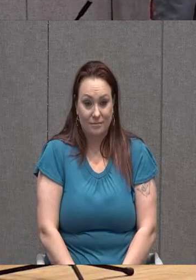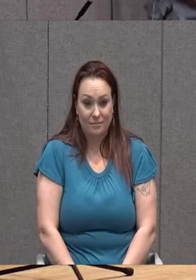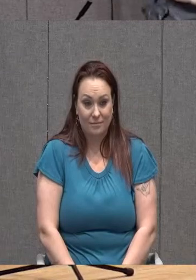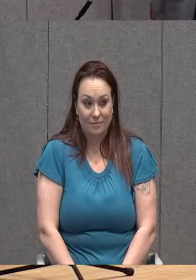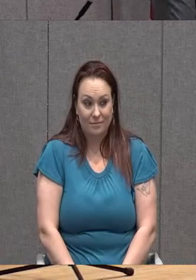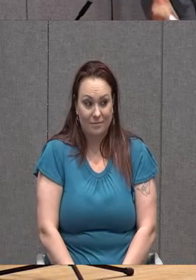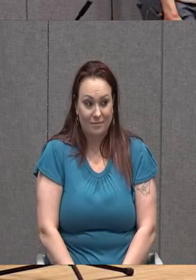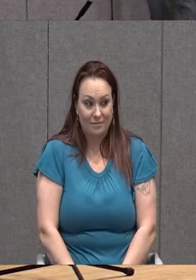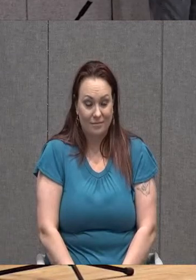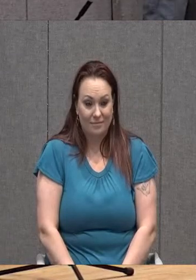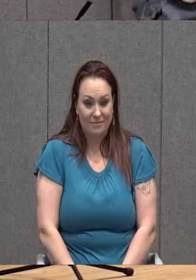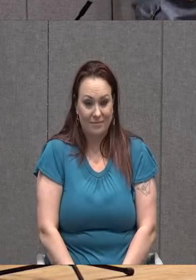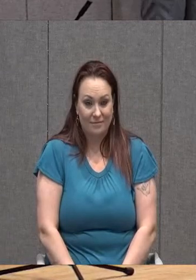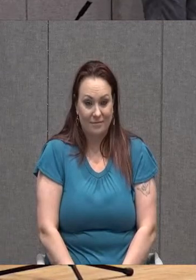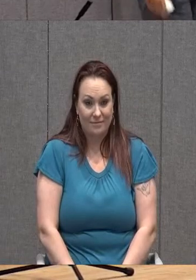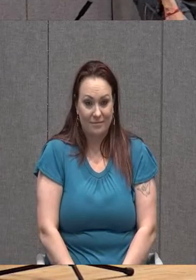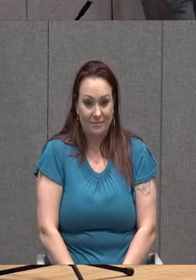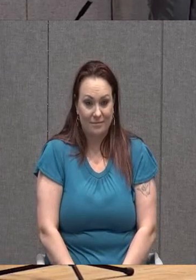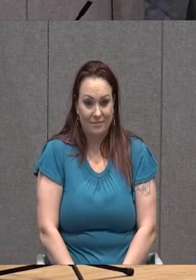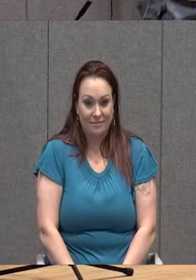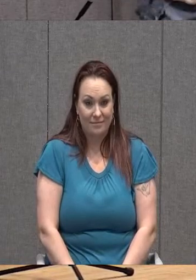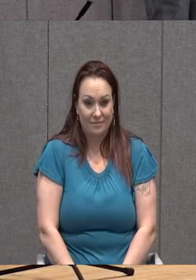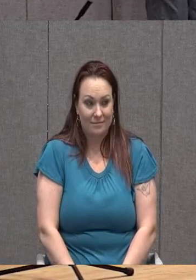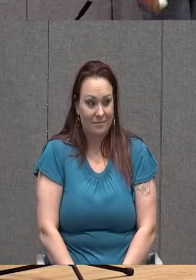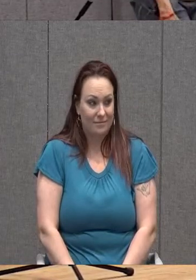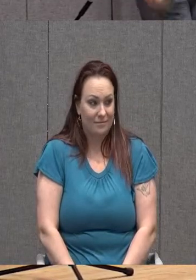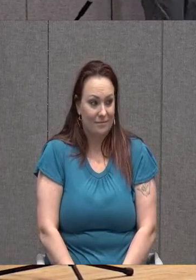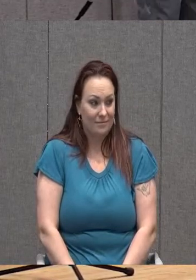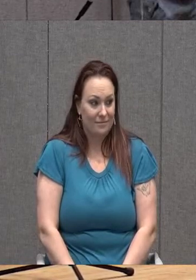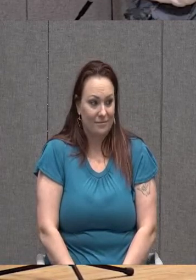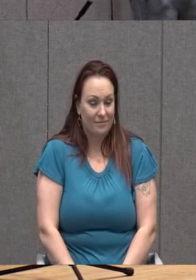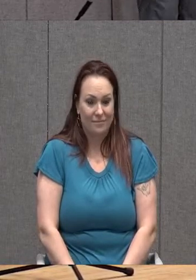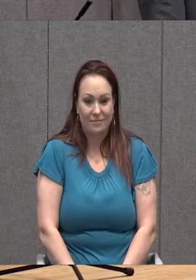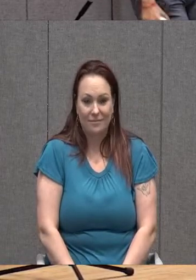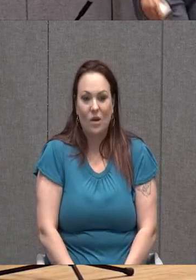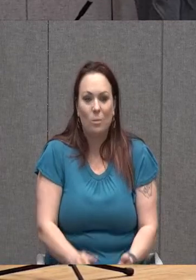(cans clanking) Oh, would have been nice to start the timer, huh?